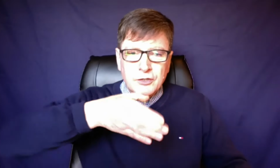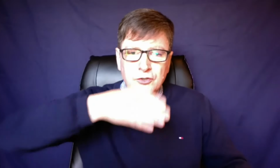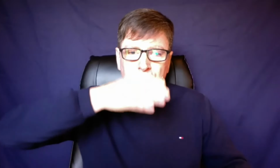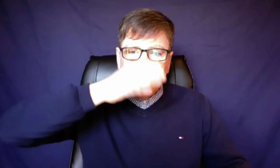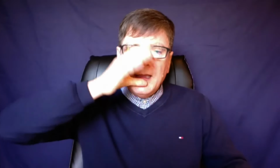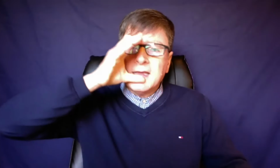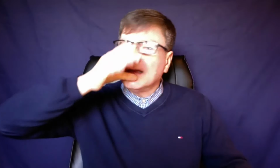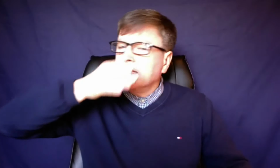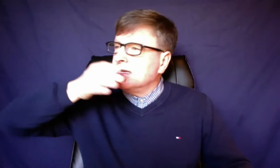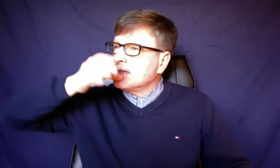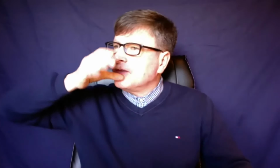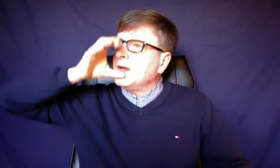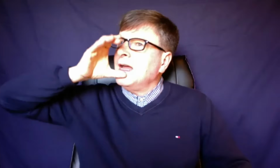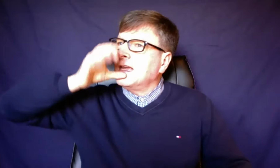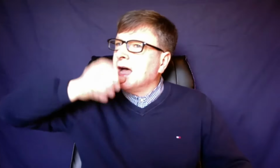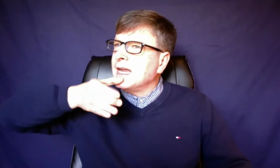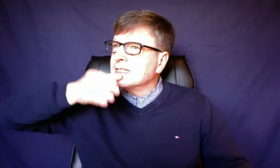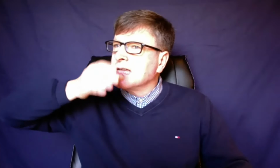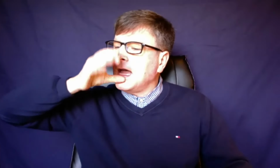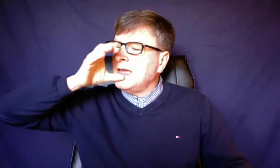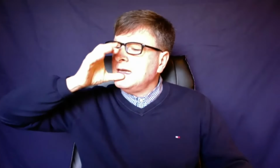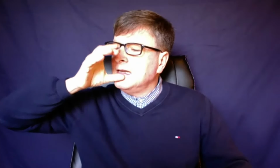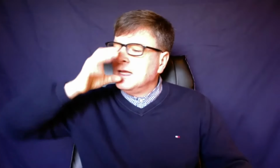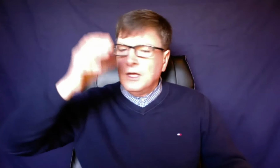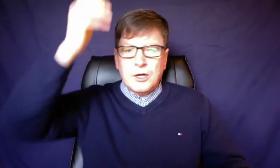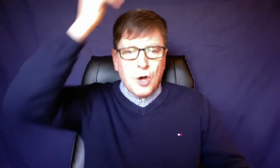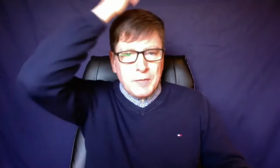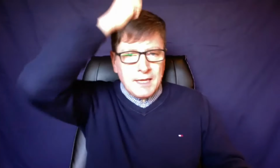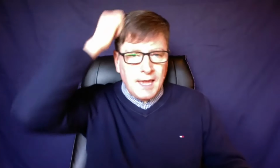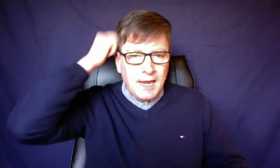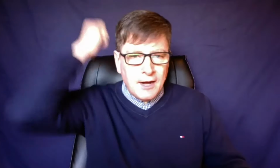done years ago. Toothbrush something a